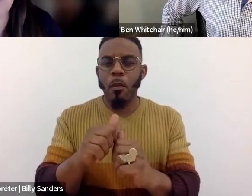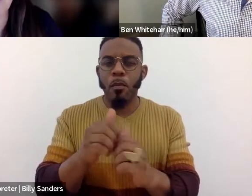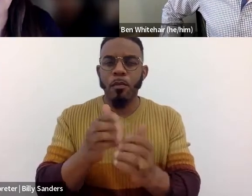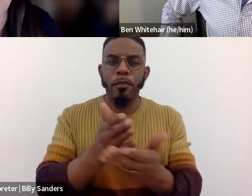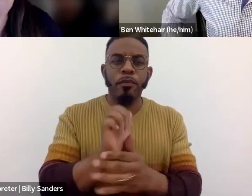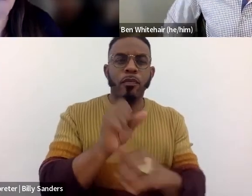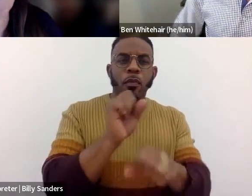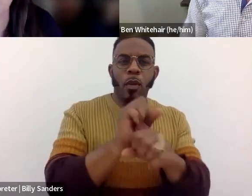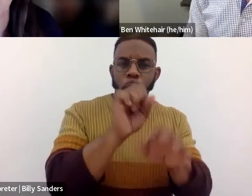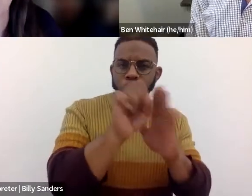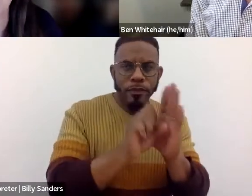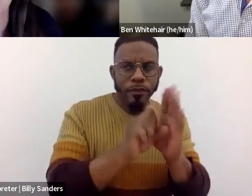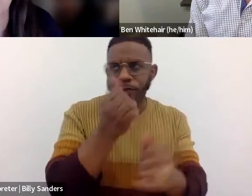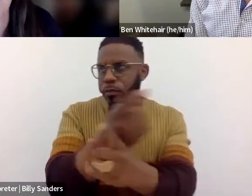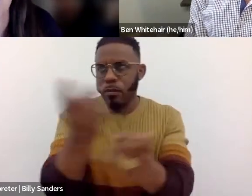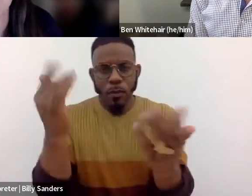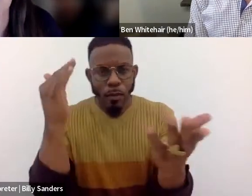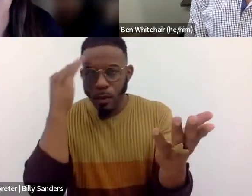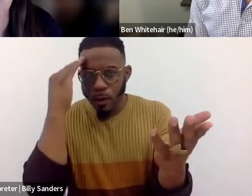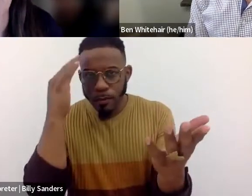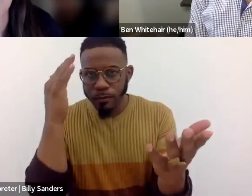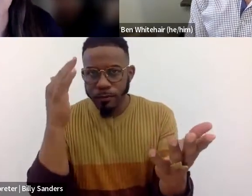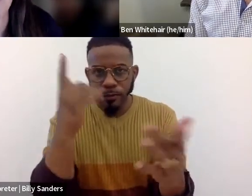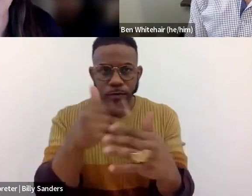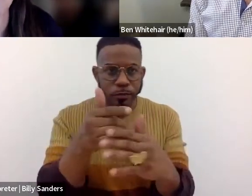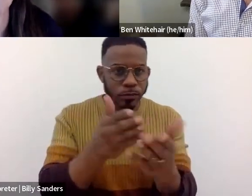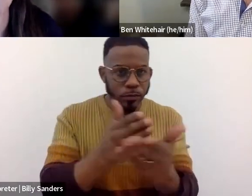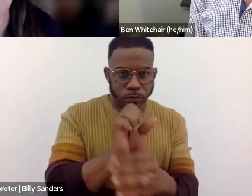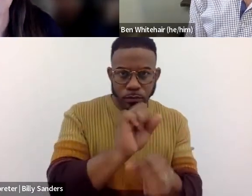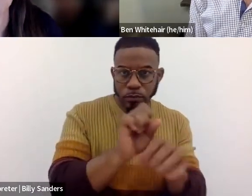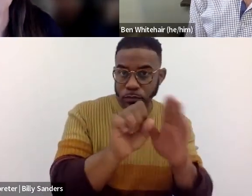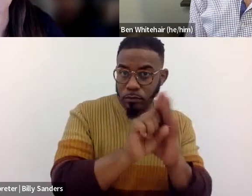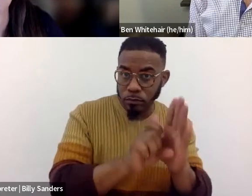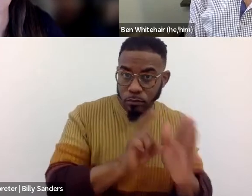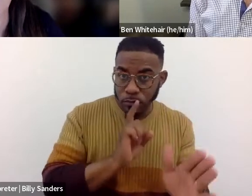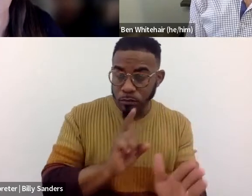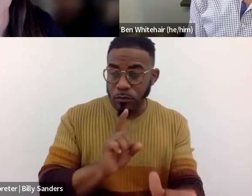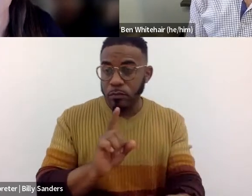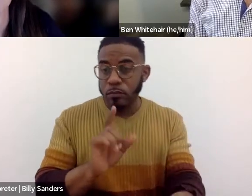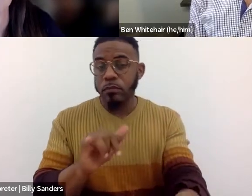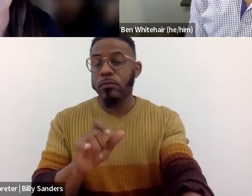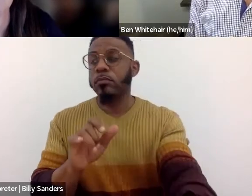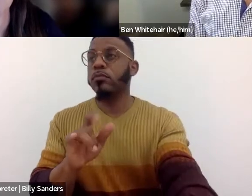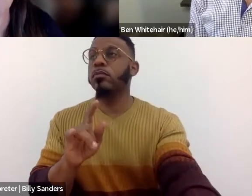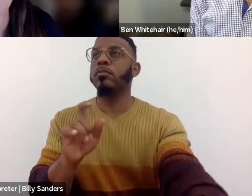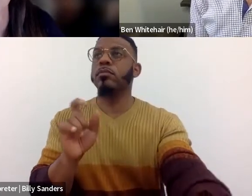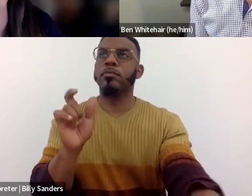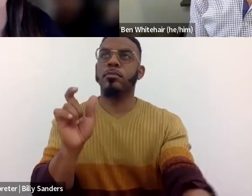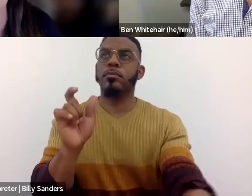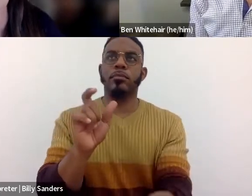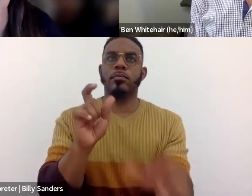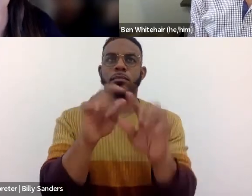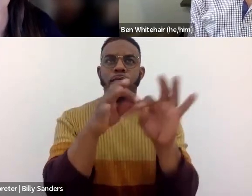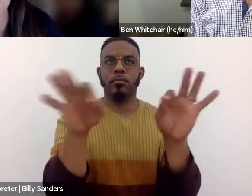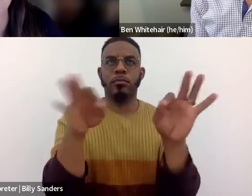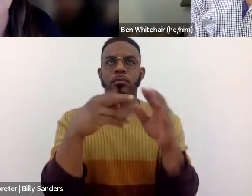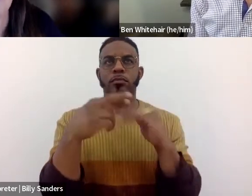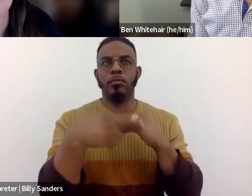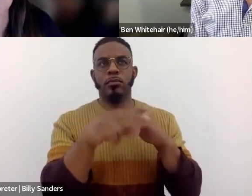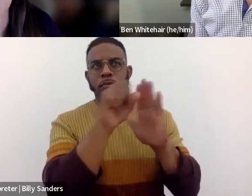and so everyone knows what a right-to-work state is, that's a term that's used to refer to states